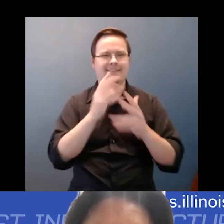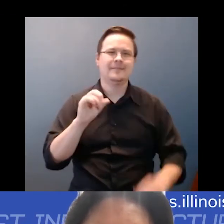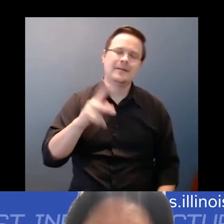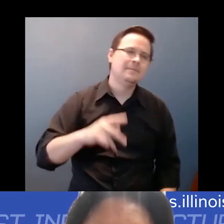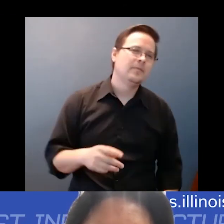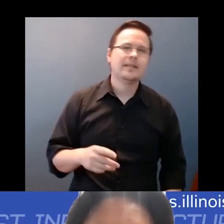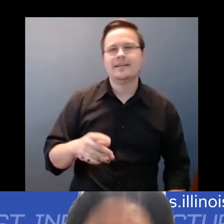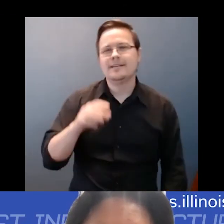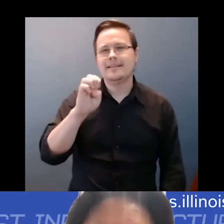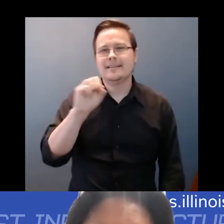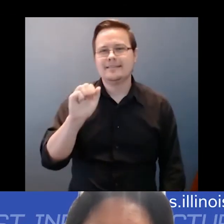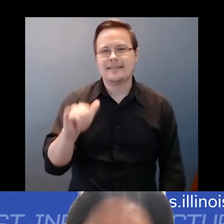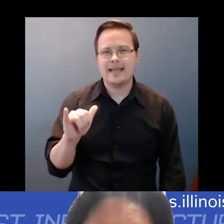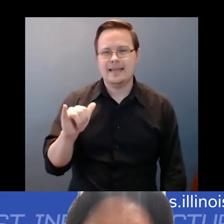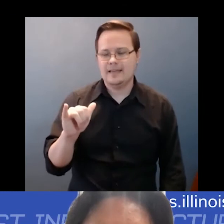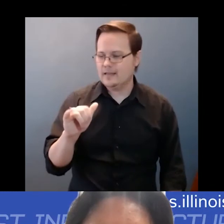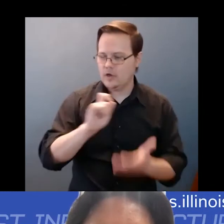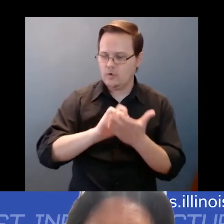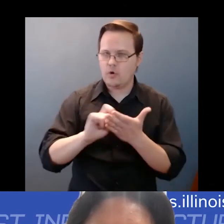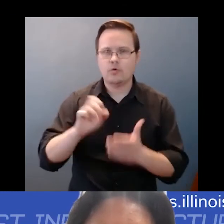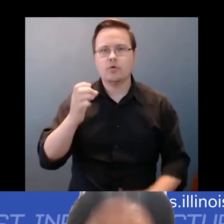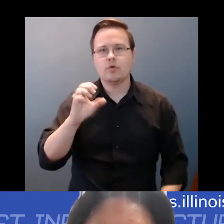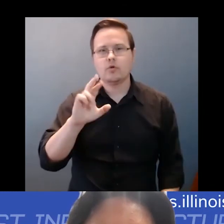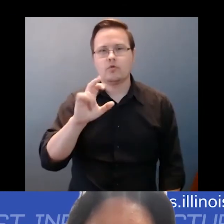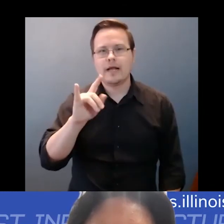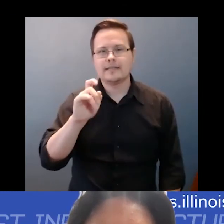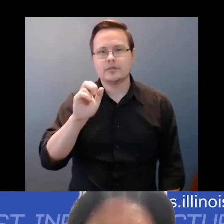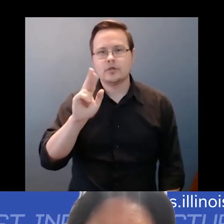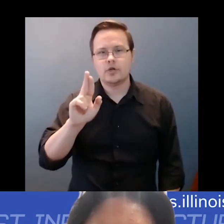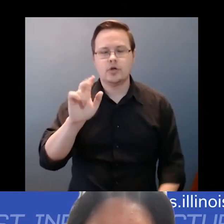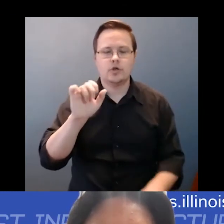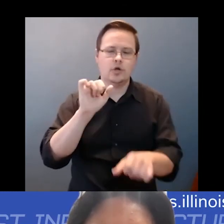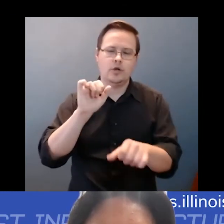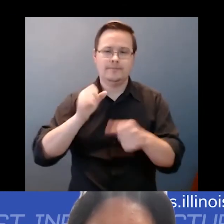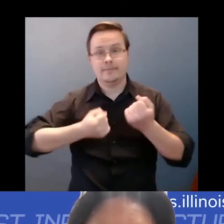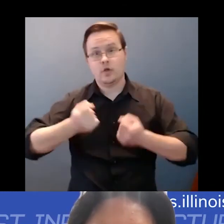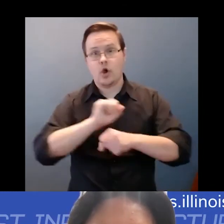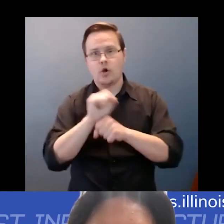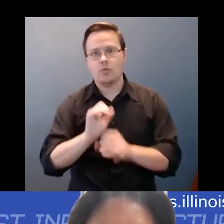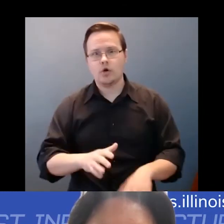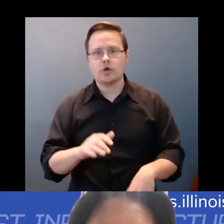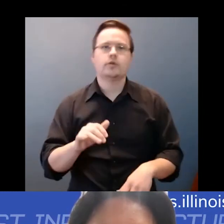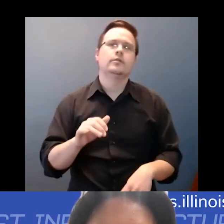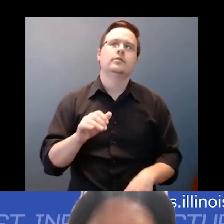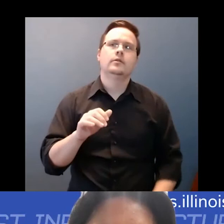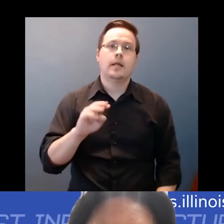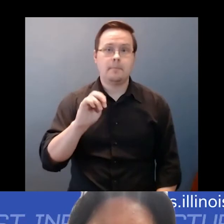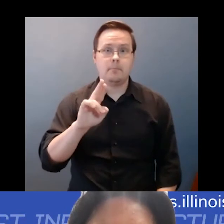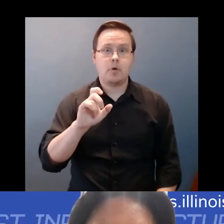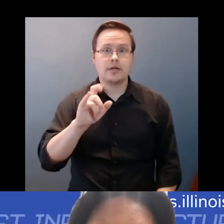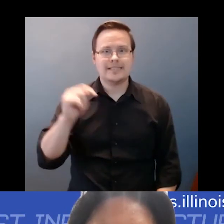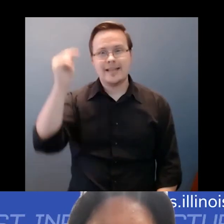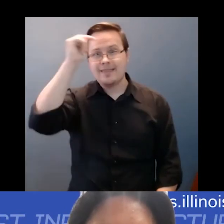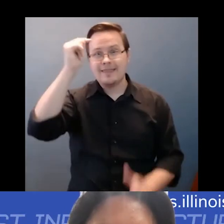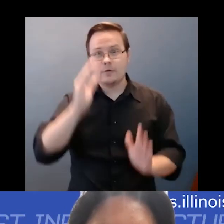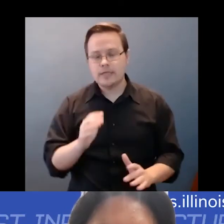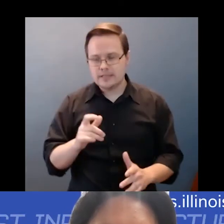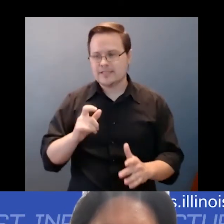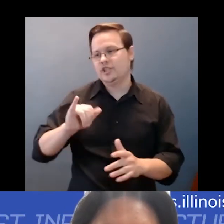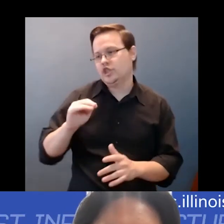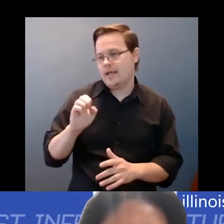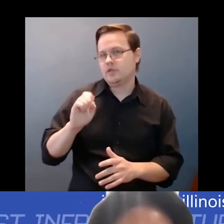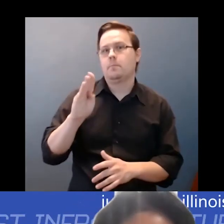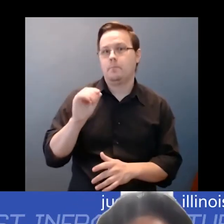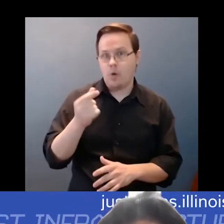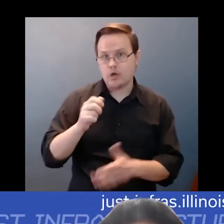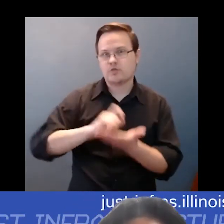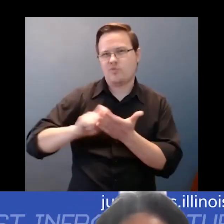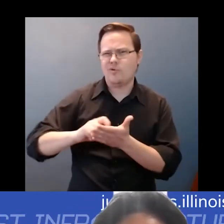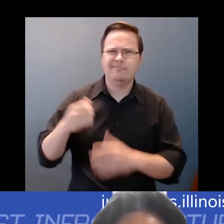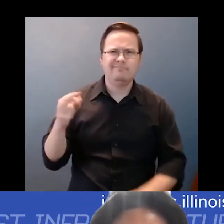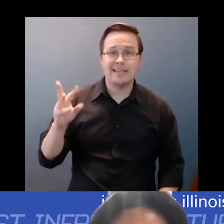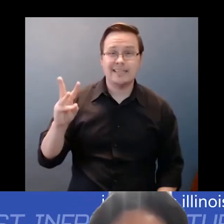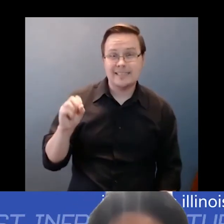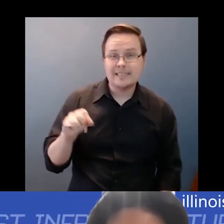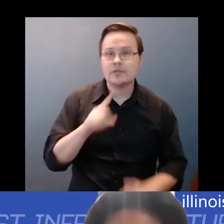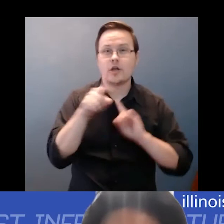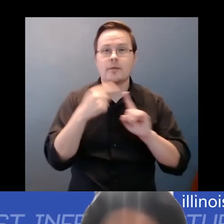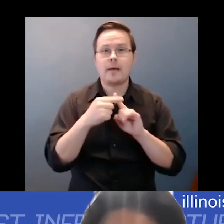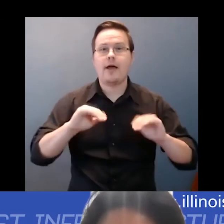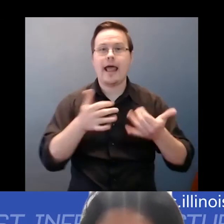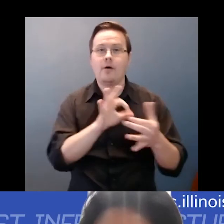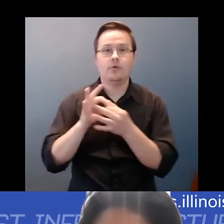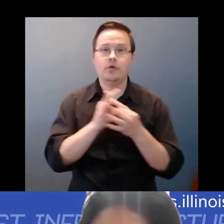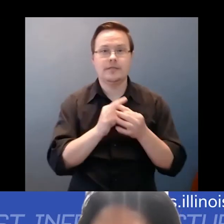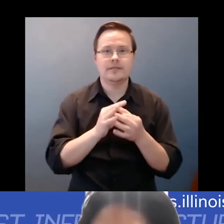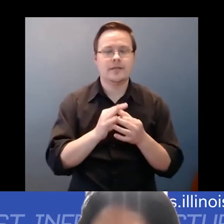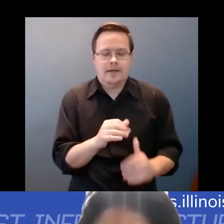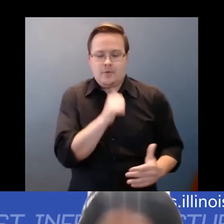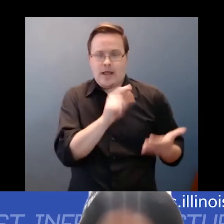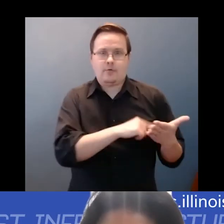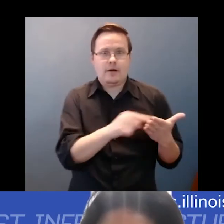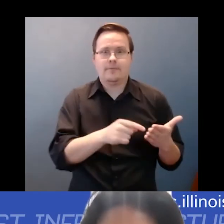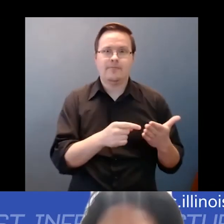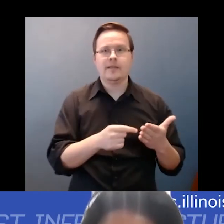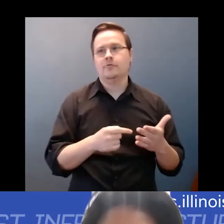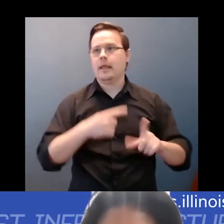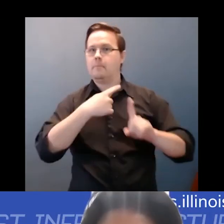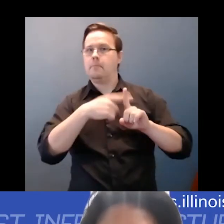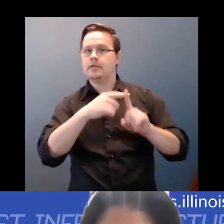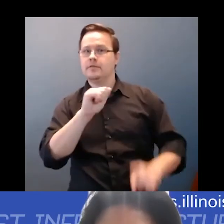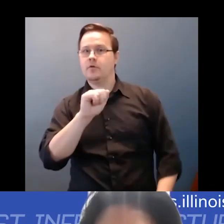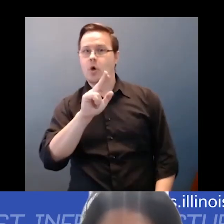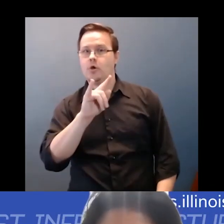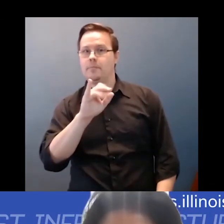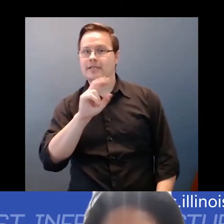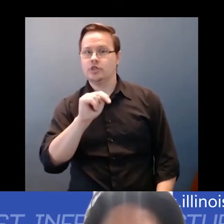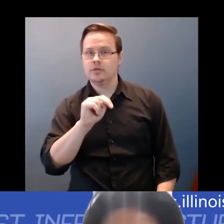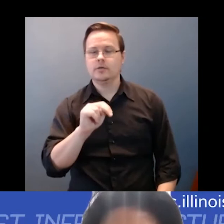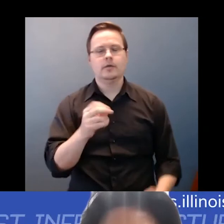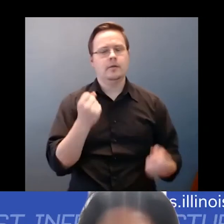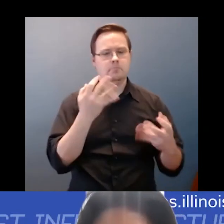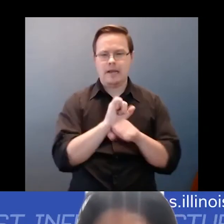Okay, well, it's an essay he wrote this Chrysler autoworker and Marxist theorists James Boggs wrote in the 60s, and he talks about how the unions were uncritically being pro automation because they thought well we're going to shut a bunch of workers and